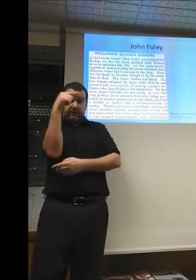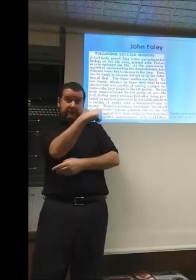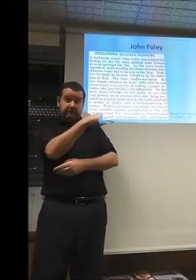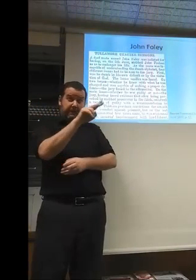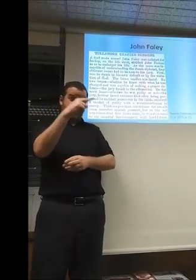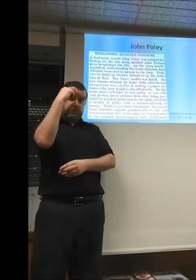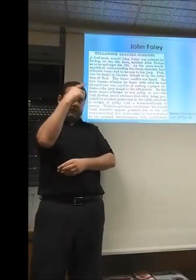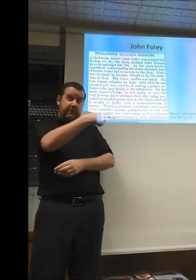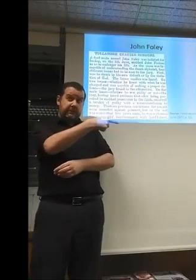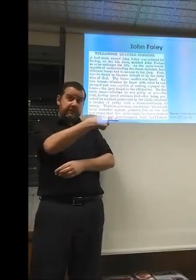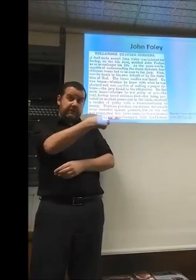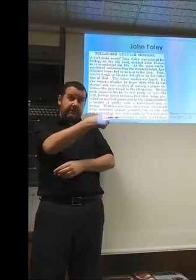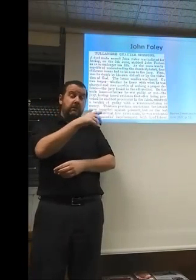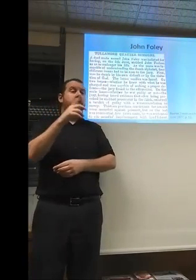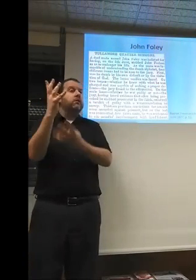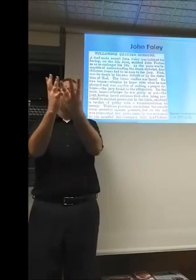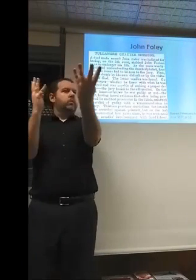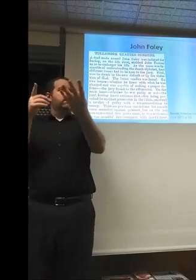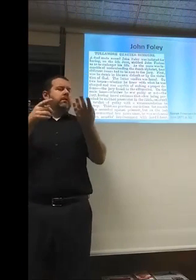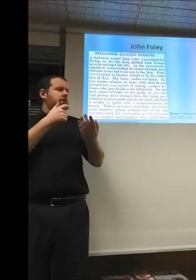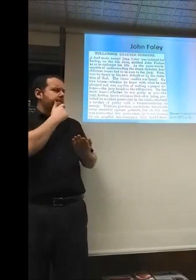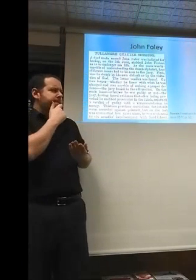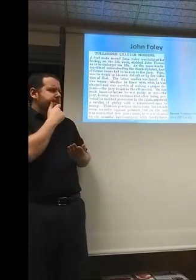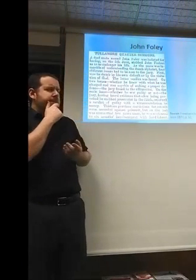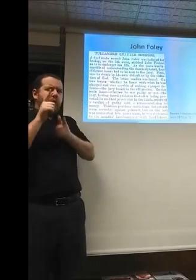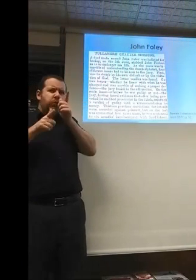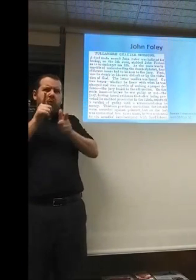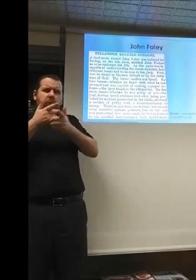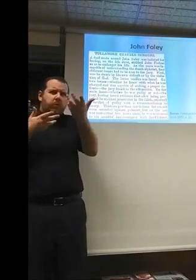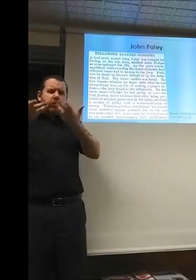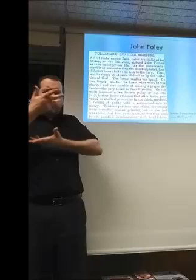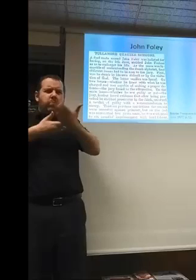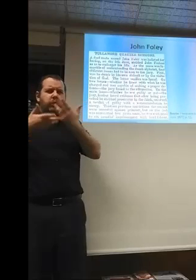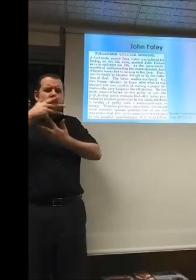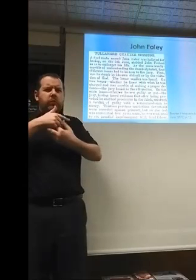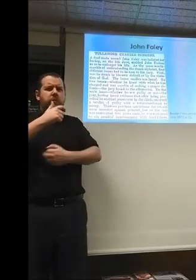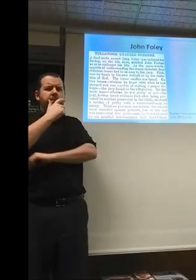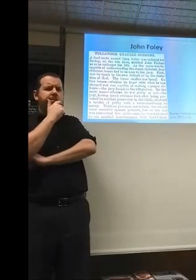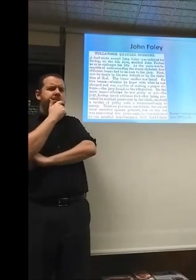So when you were in prison, when you first arrived you would be weighed, and then later